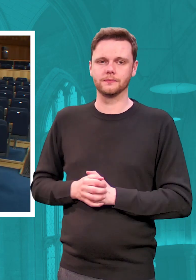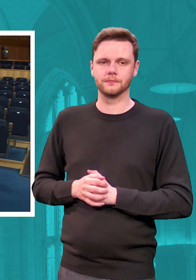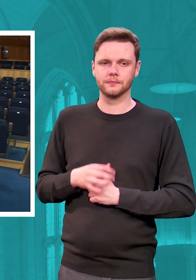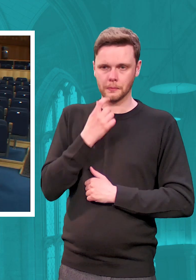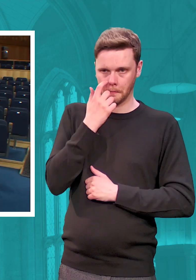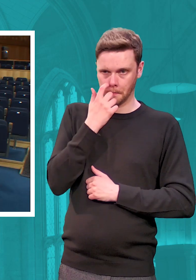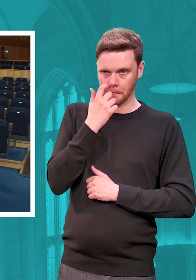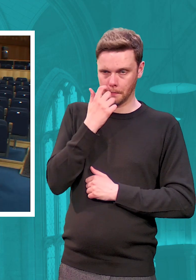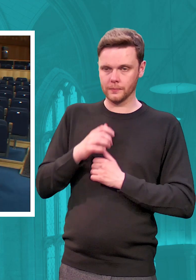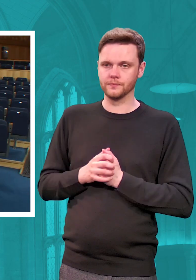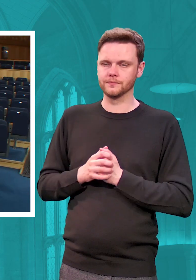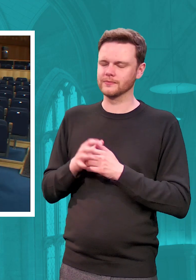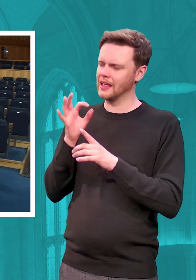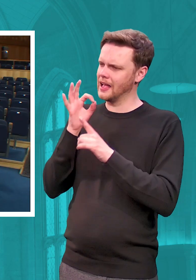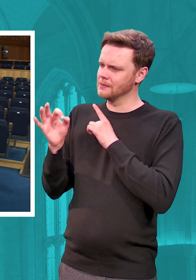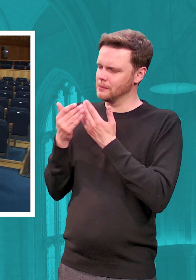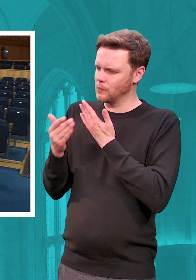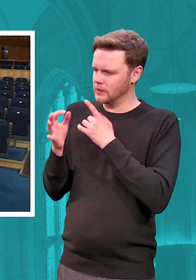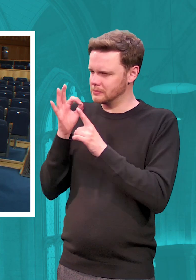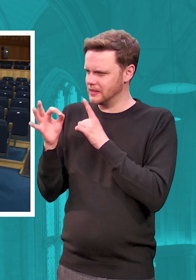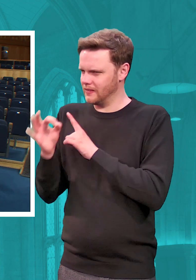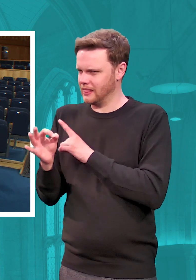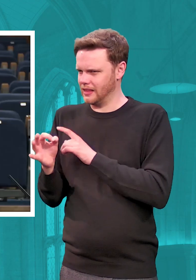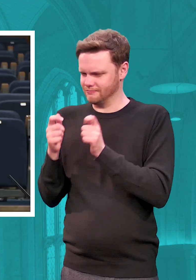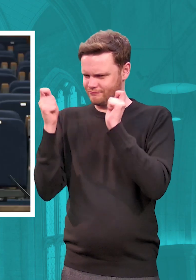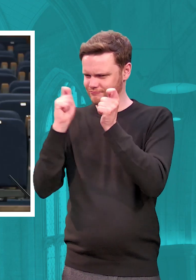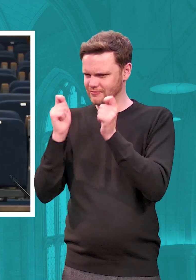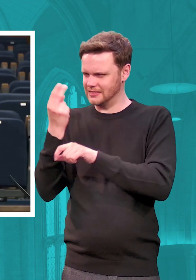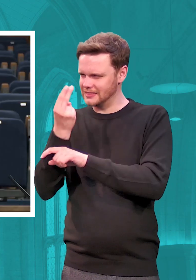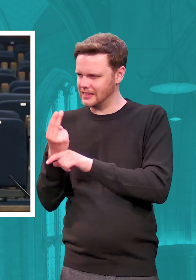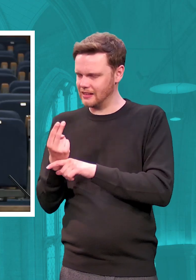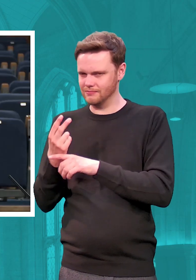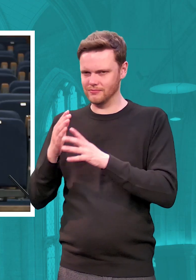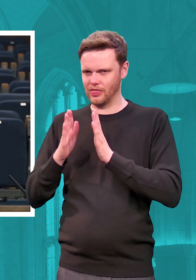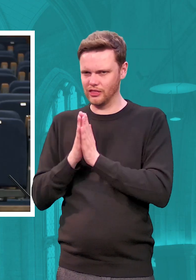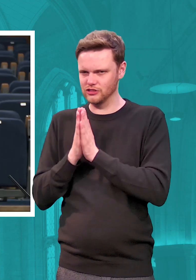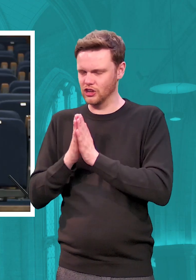Could you be more precise about what redesigning the church for mission will look like the congregational level?